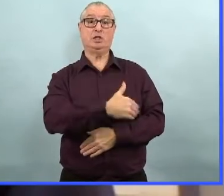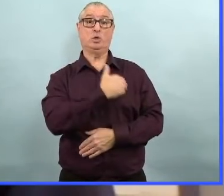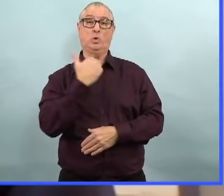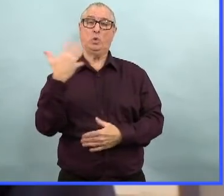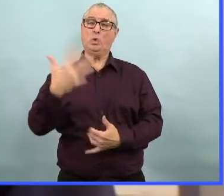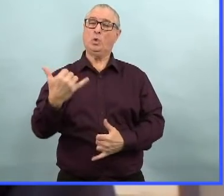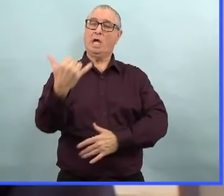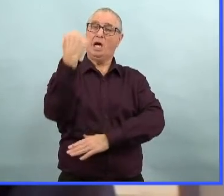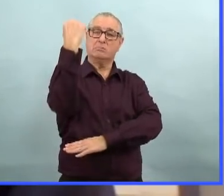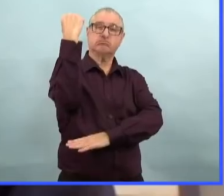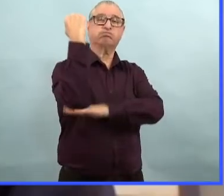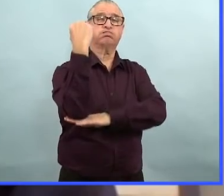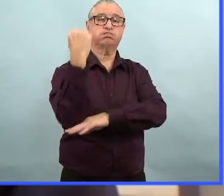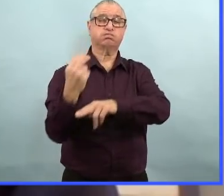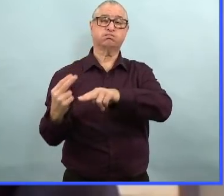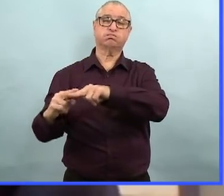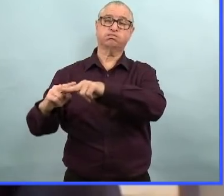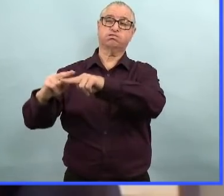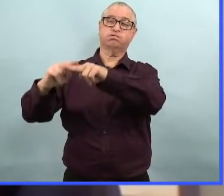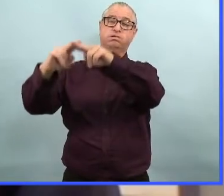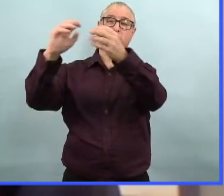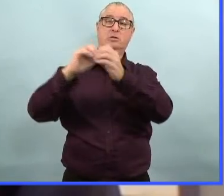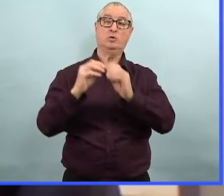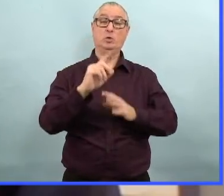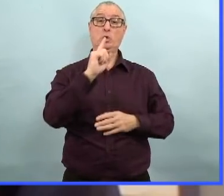strains on the healthcare system are still going to be too great for us to handle